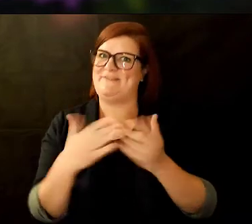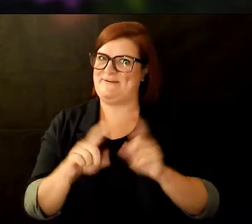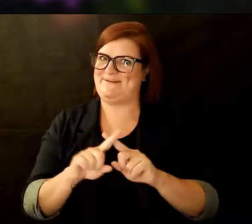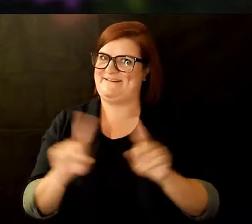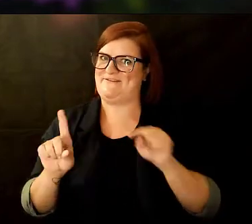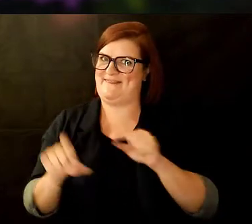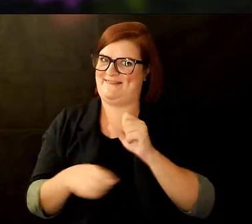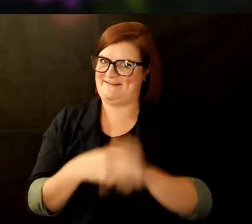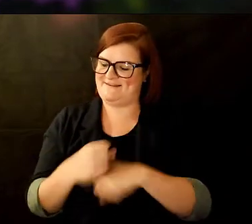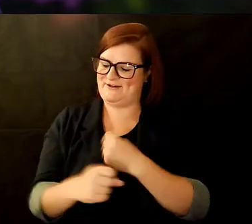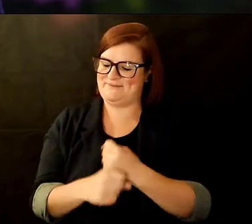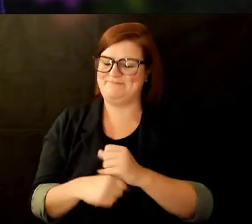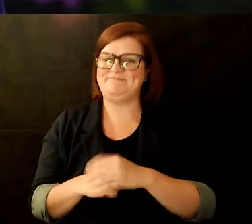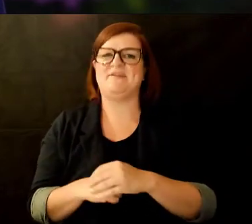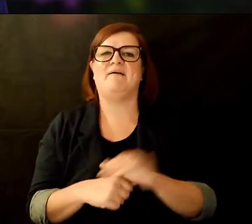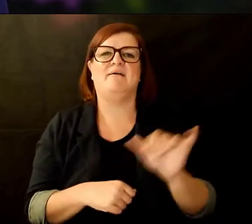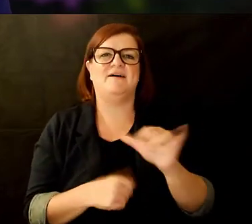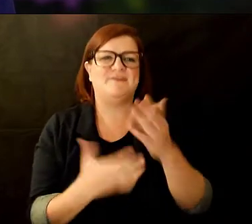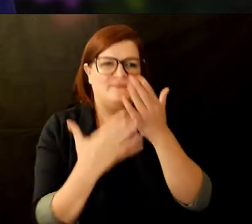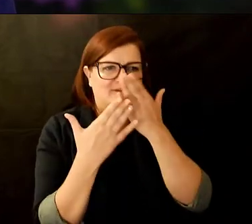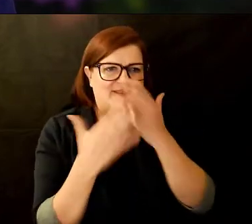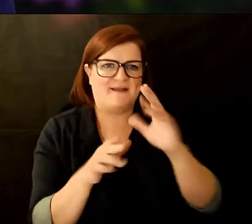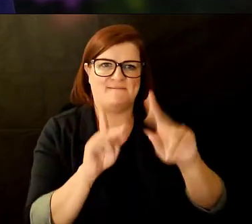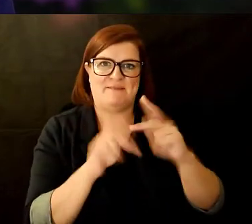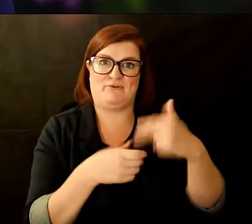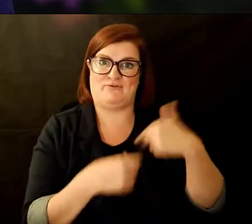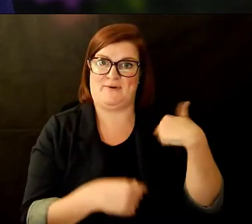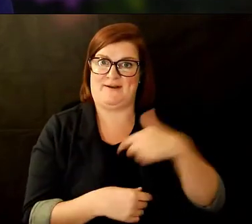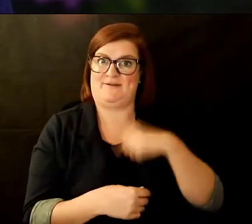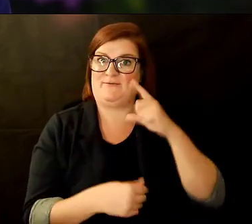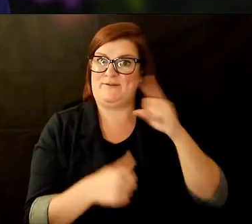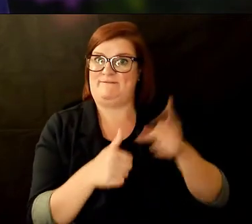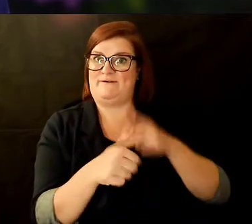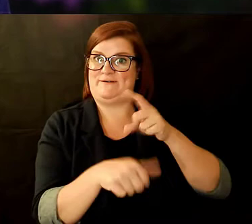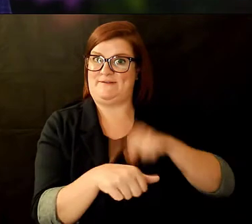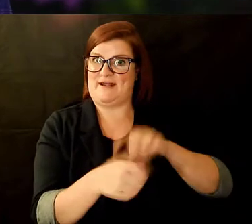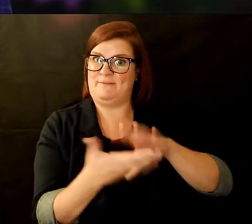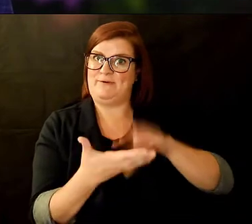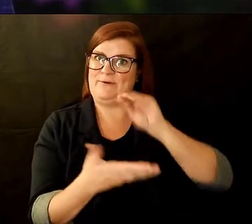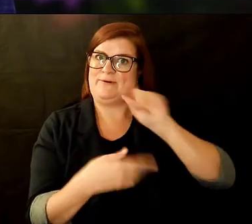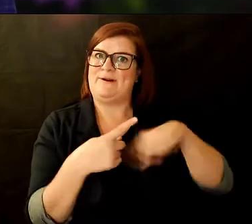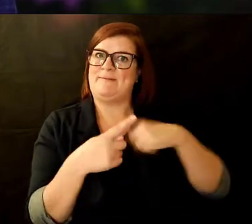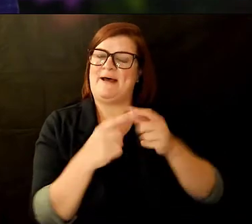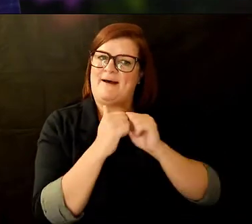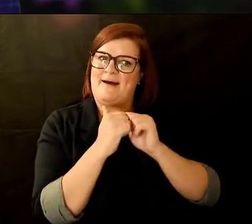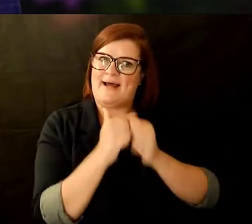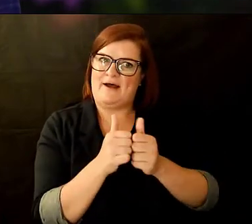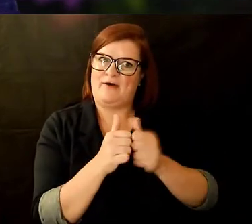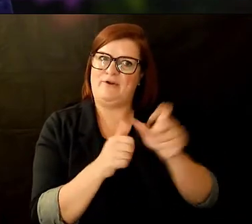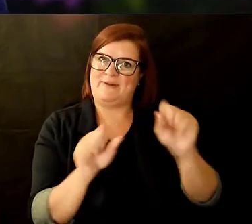And I'd like to also thank the people that are joining us for the first time to learn about how you can support